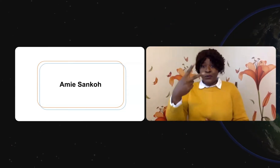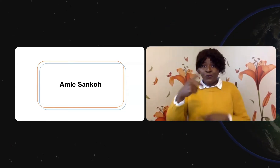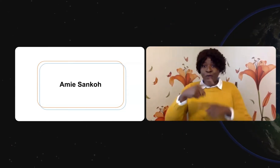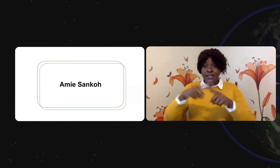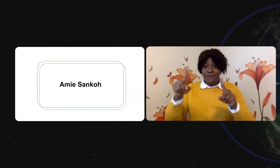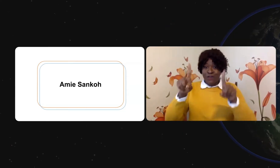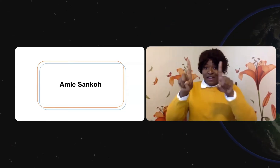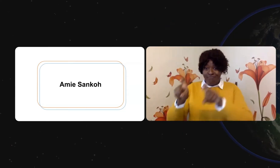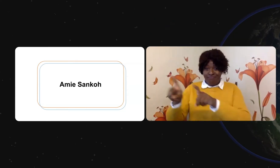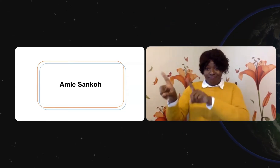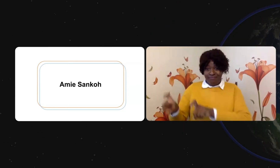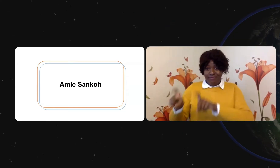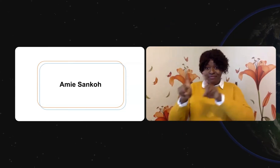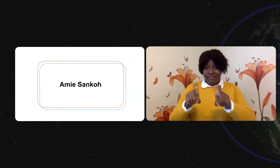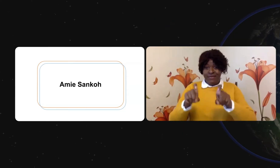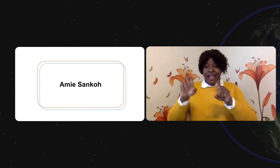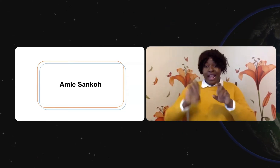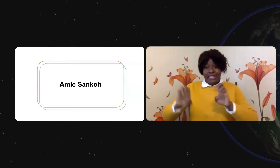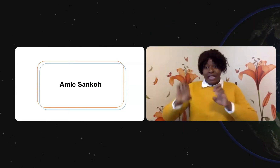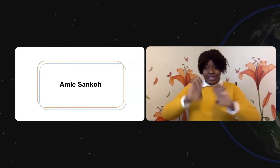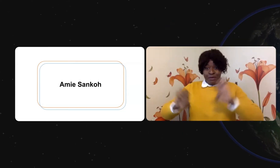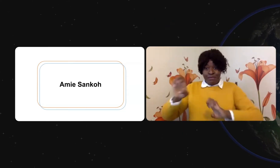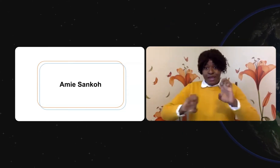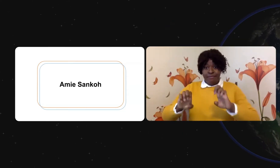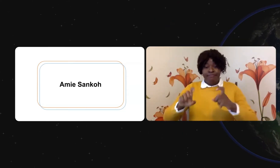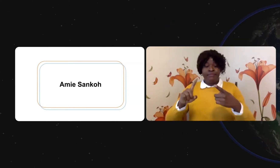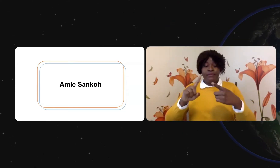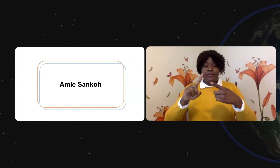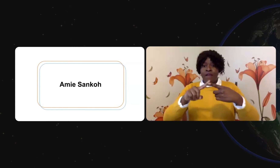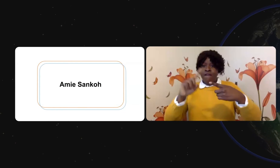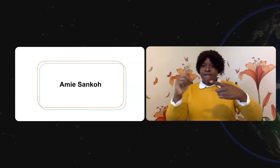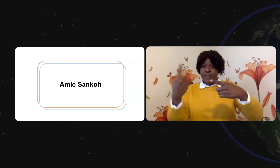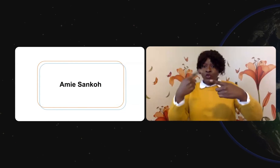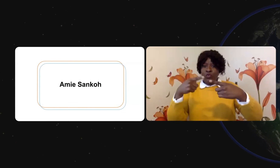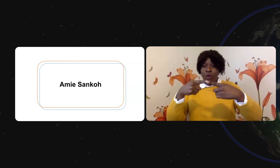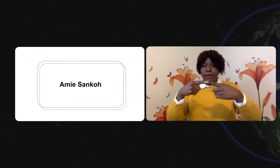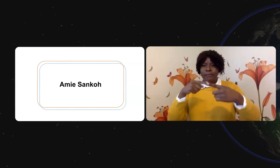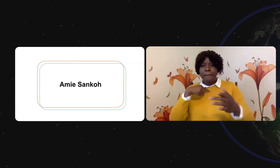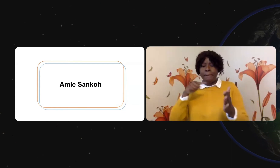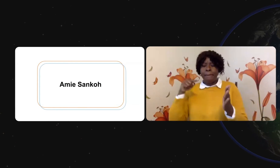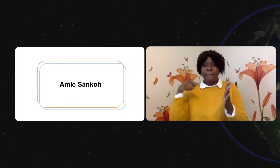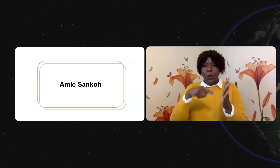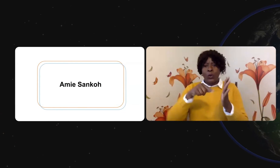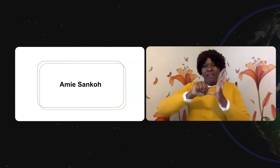I've got 2 different experiments today.